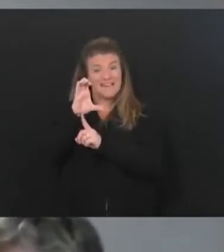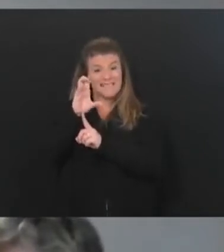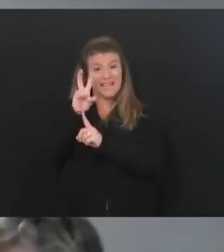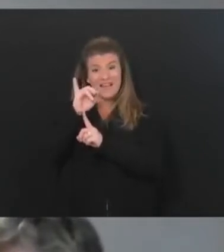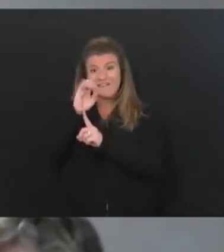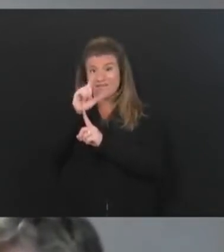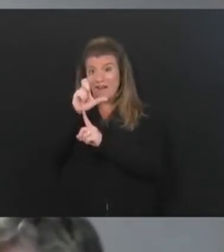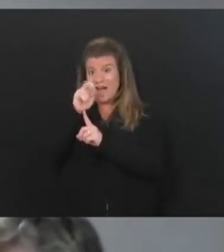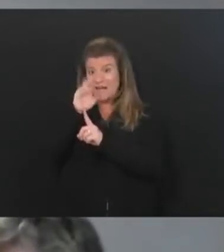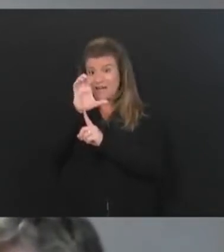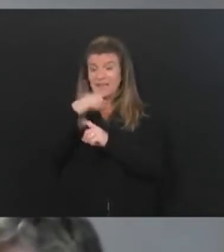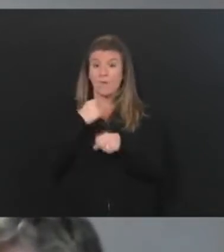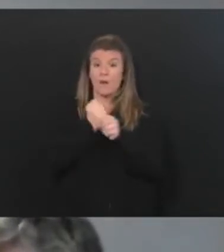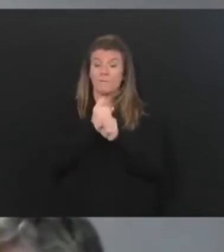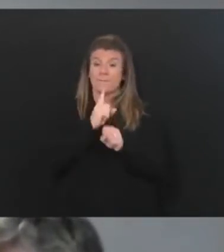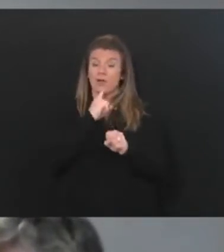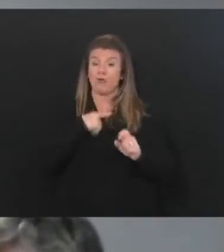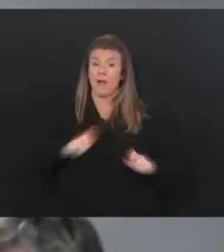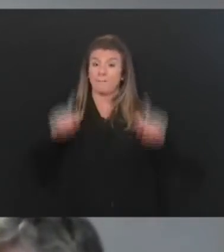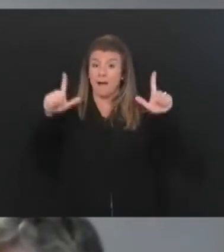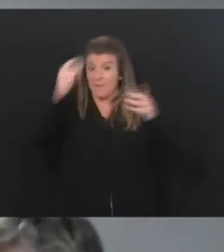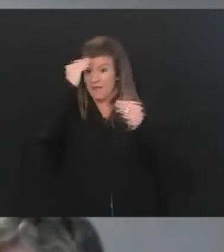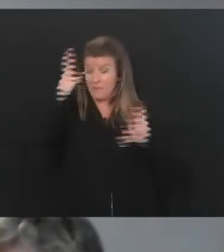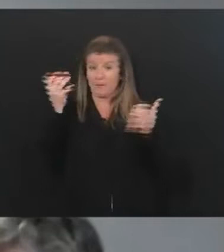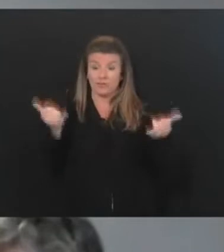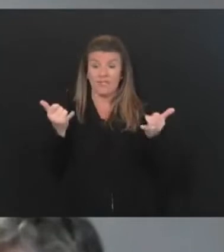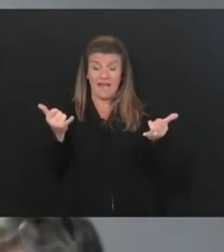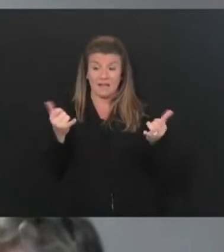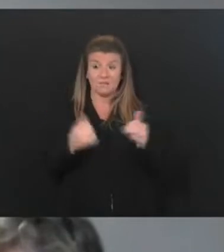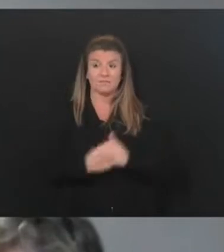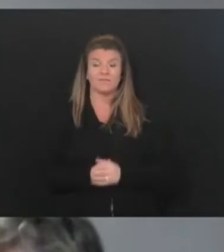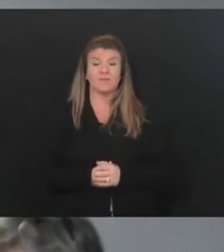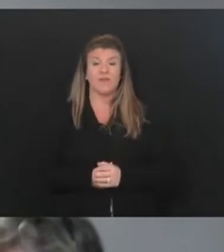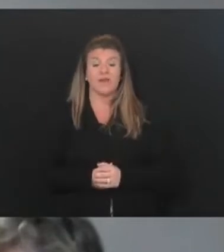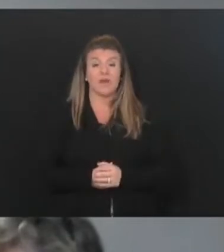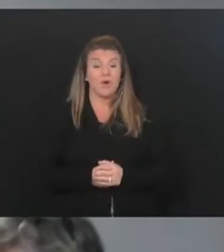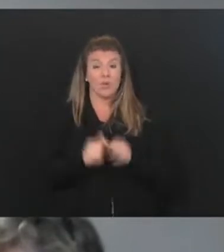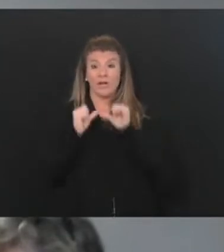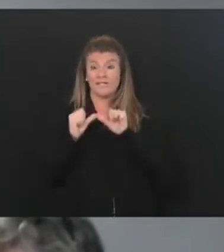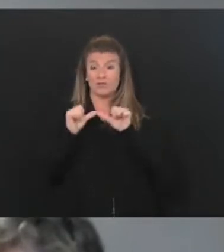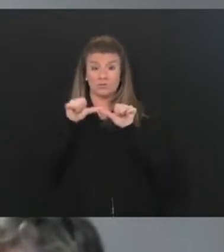REGARD TO DOMESTIC VIOLENCE, AND I WANT TO MAKE SURE WE GET THAT INFORMATION UP ON THE SCREEN